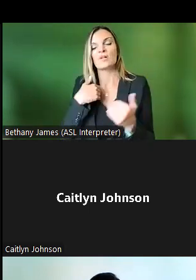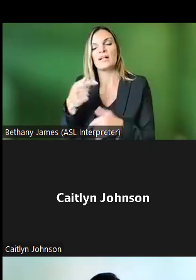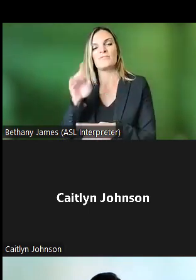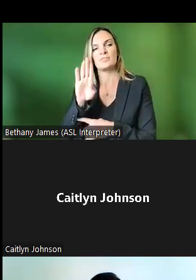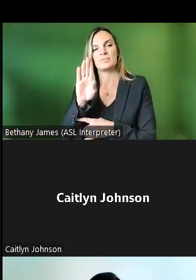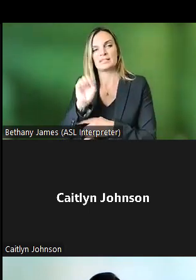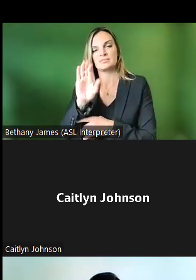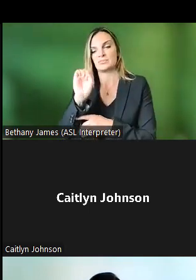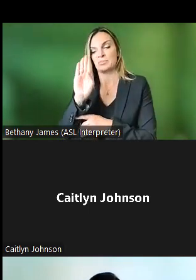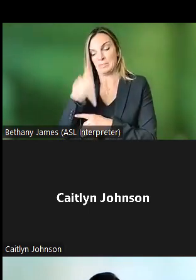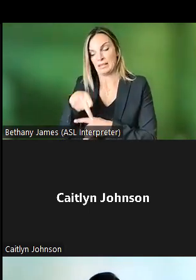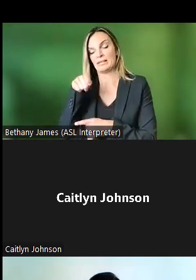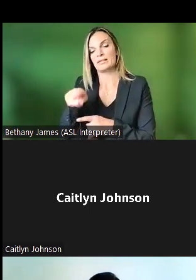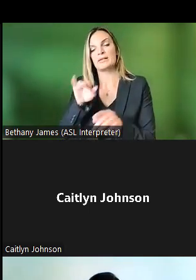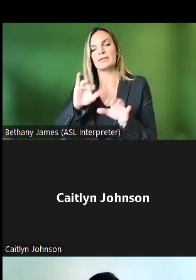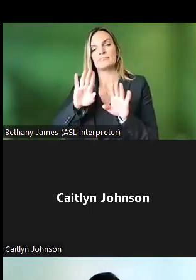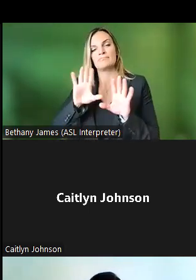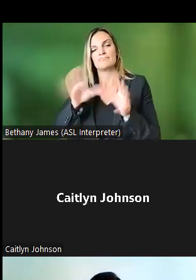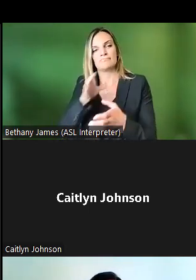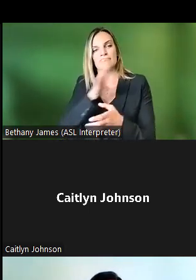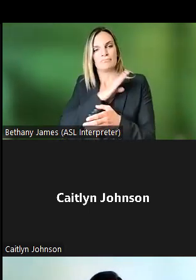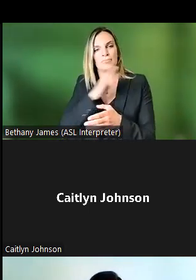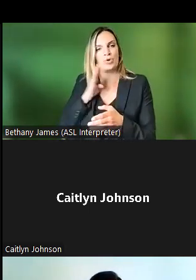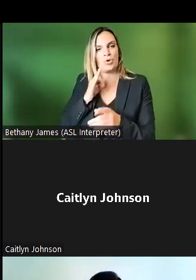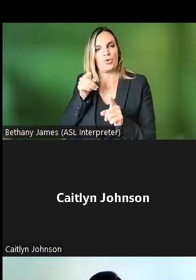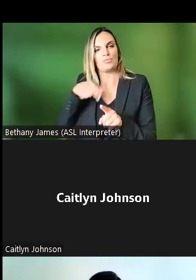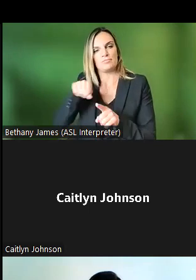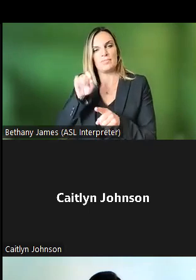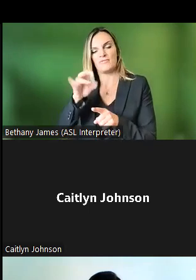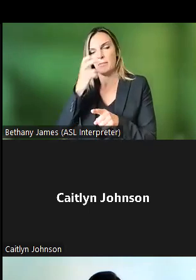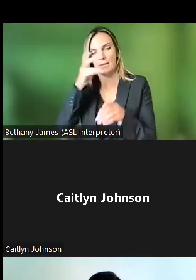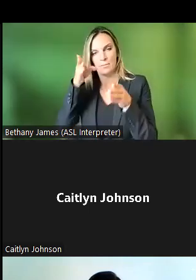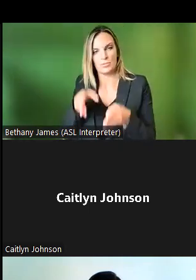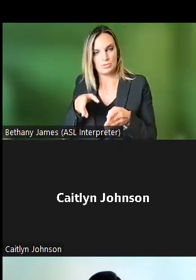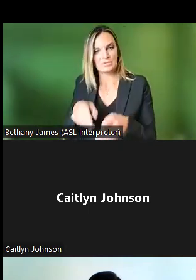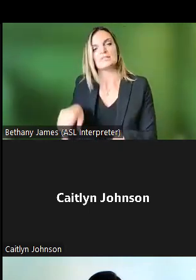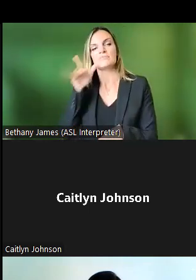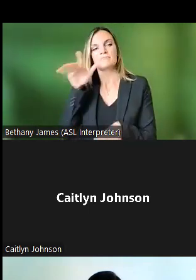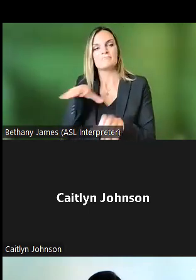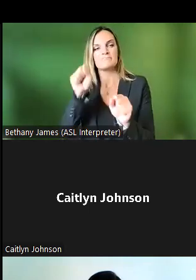Again, registration is required, and we will share these links in emails after the fact.